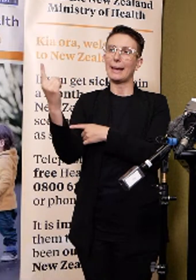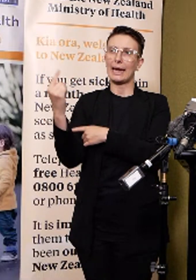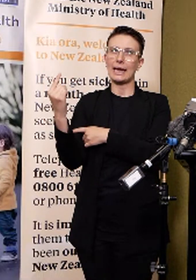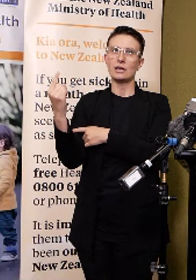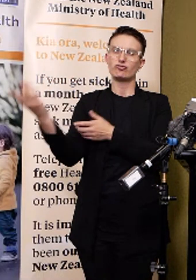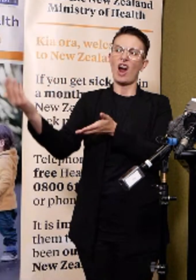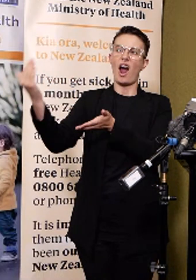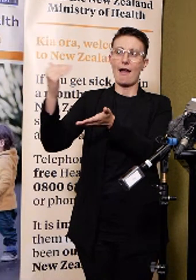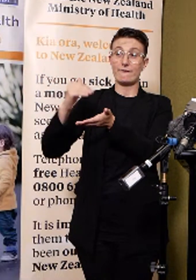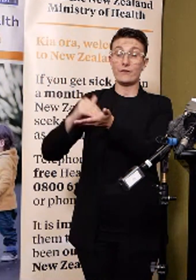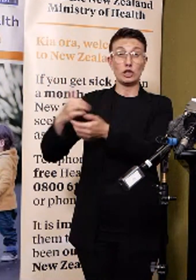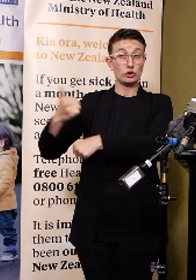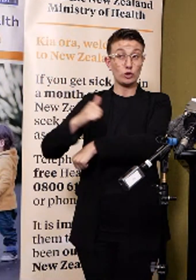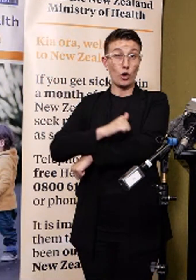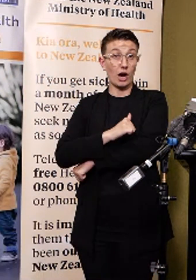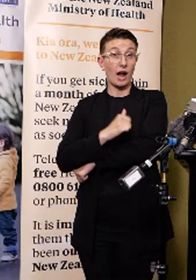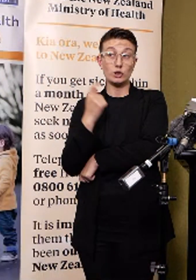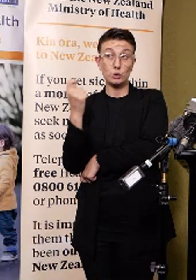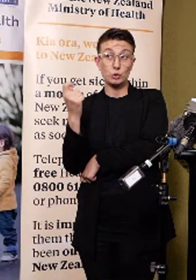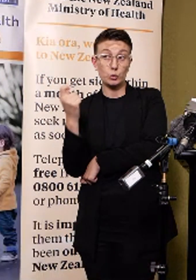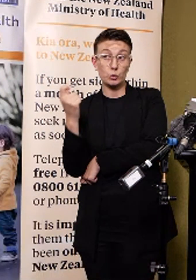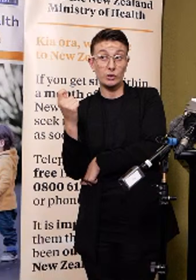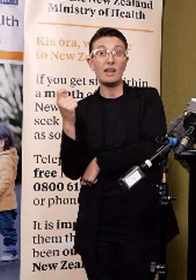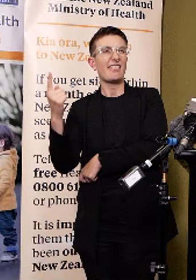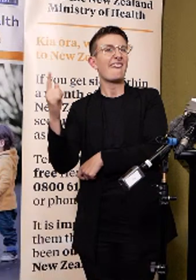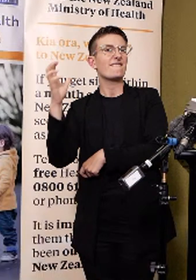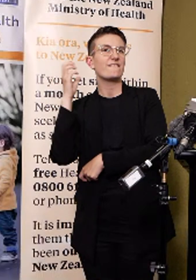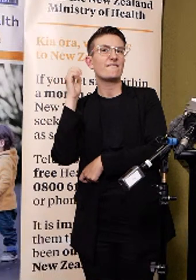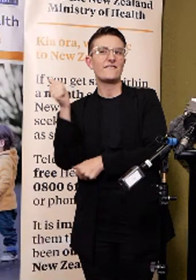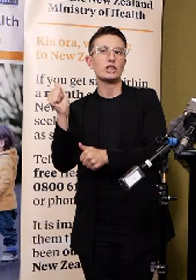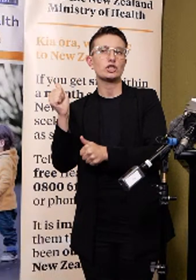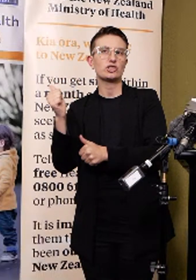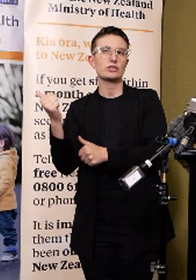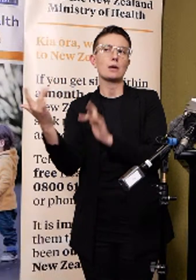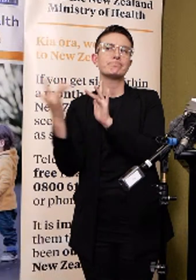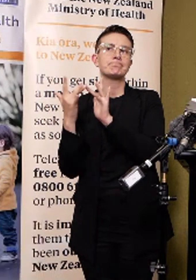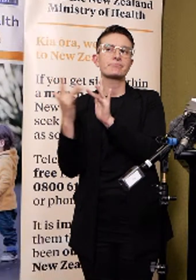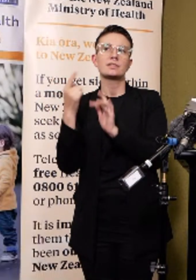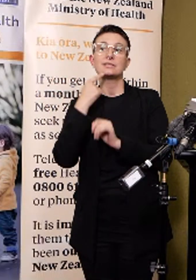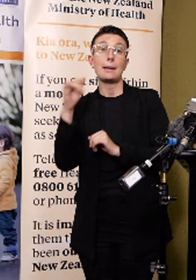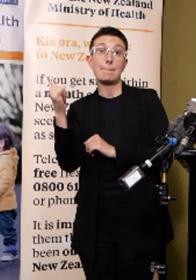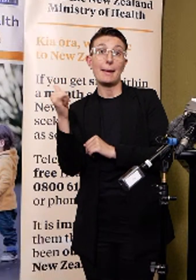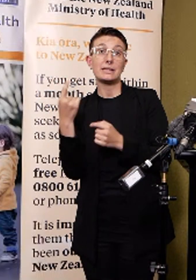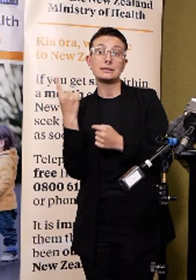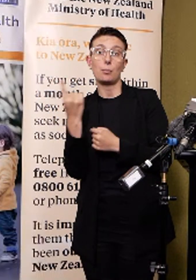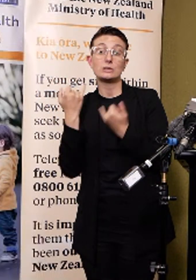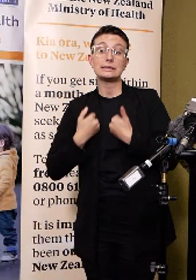There was someone who was unwell on that ship. But there's no suggestion that there's coronavirus on that ship.